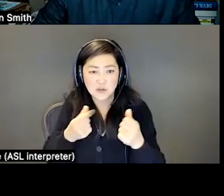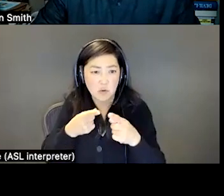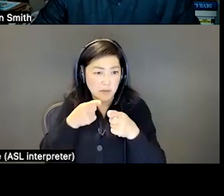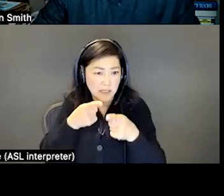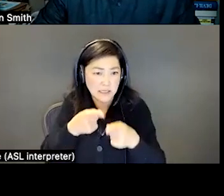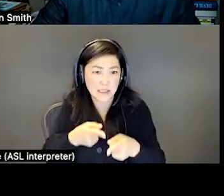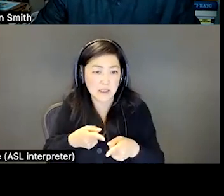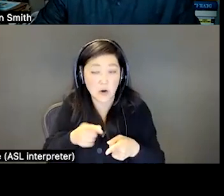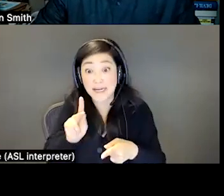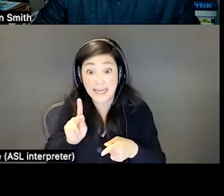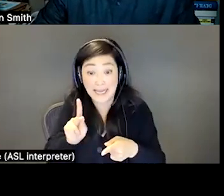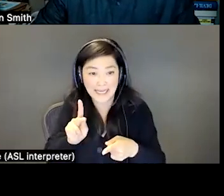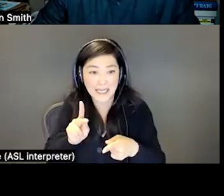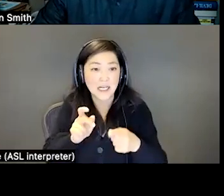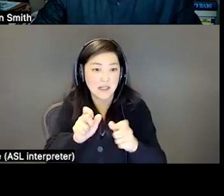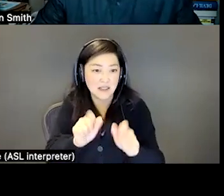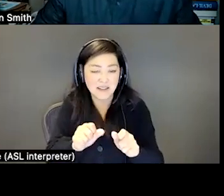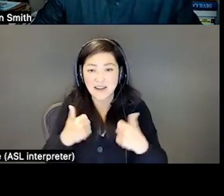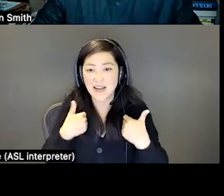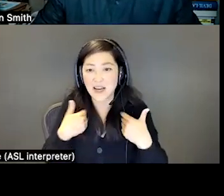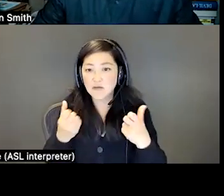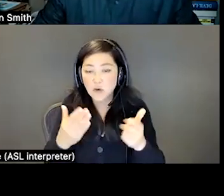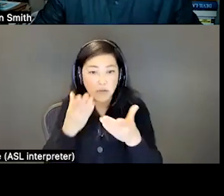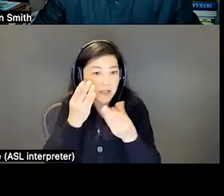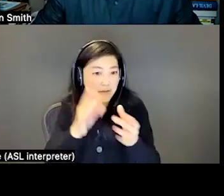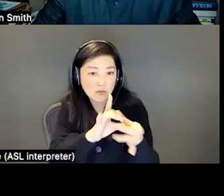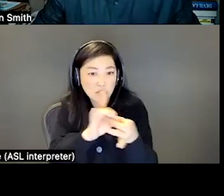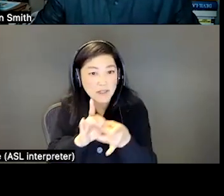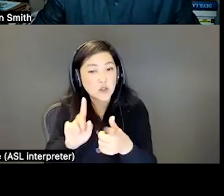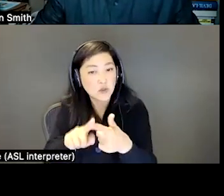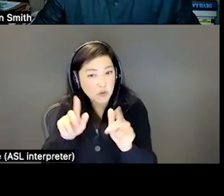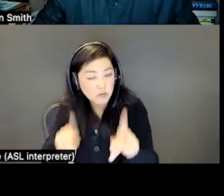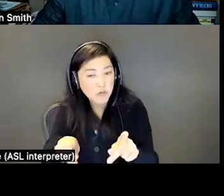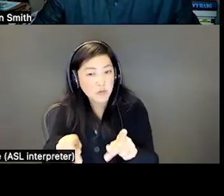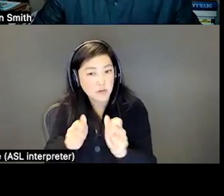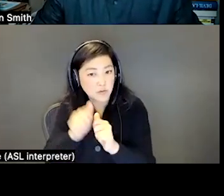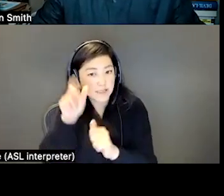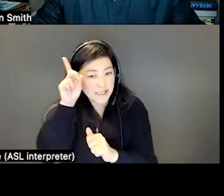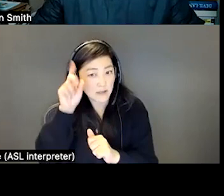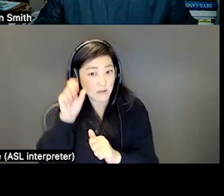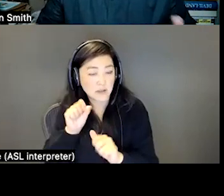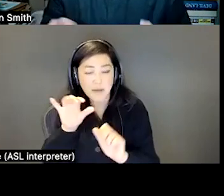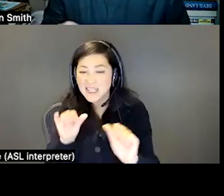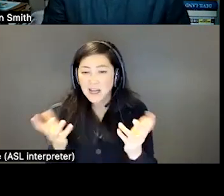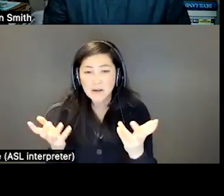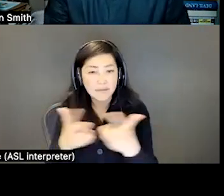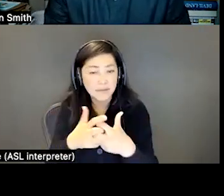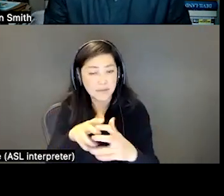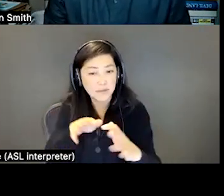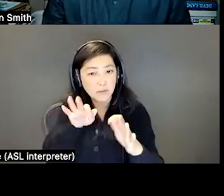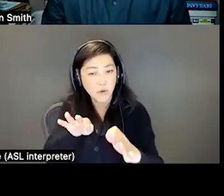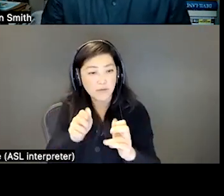to people with Down Syndrome. And that would've been perfect for this title because the... Sorry,